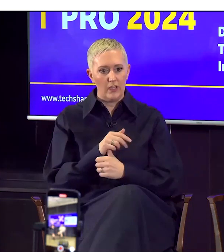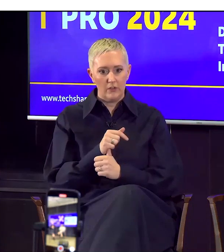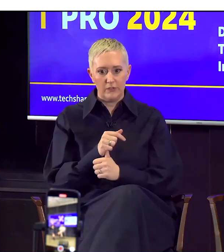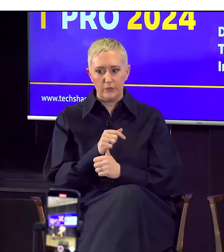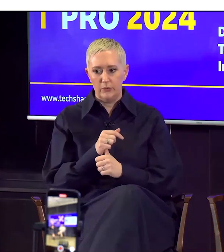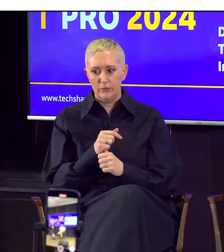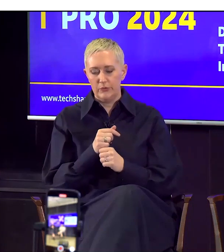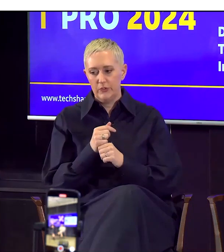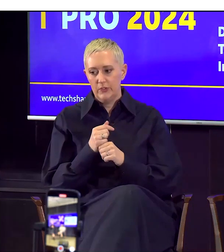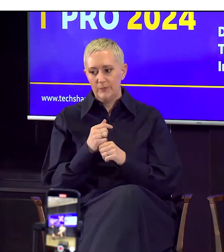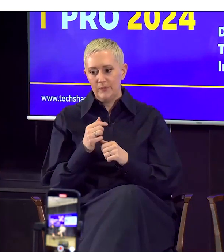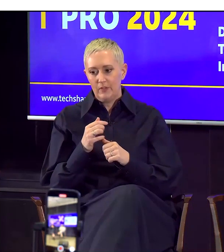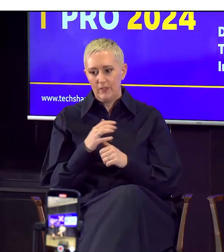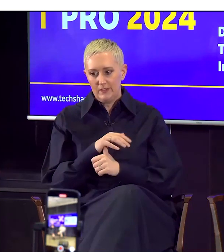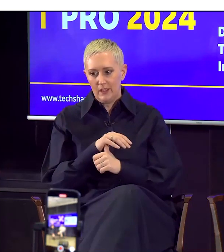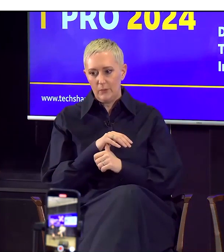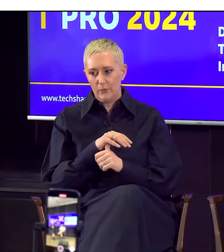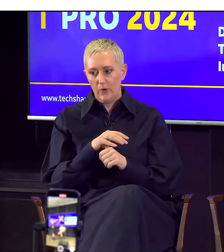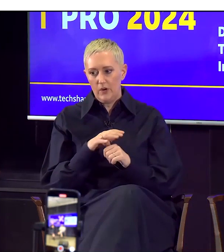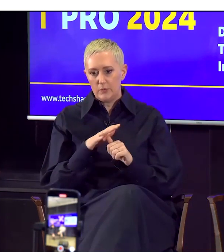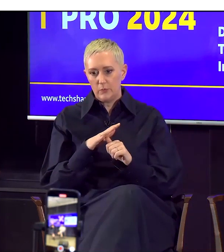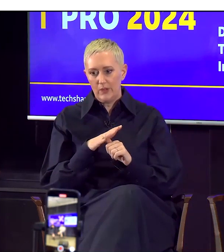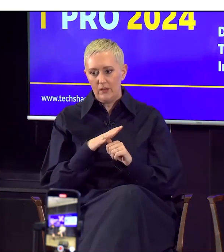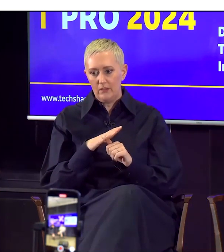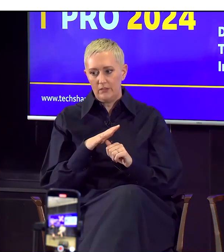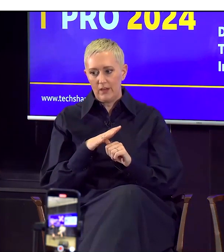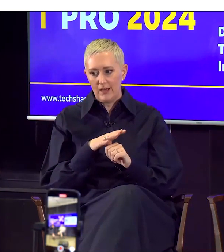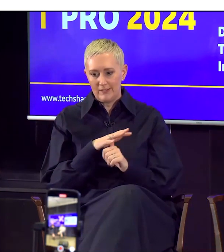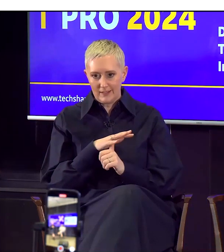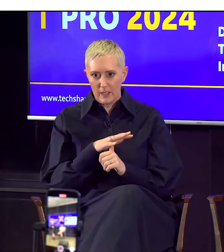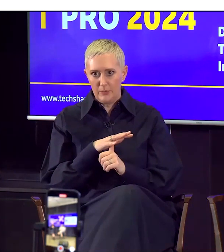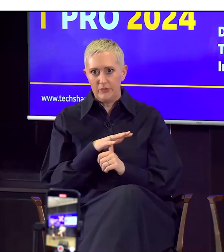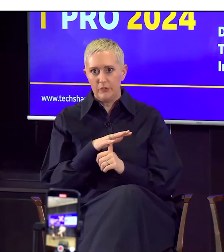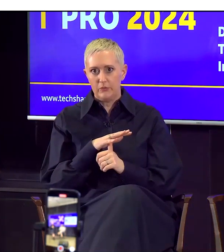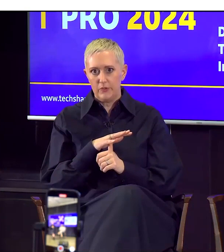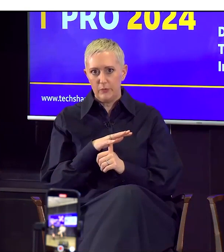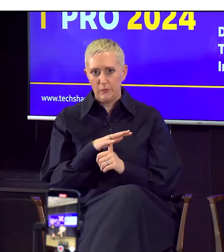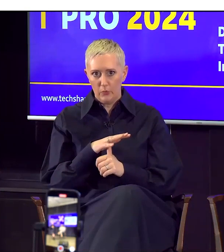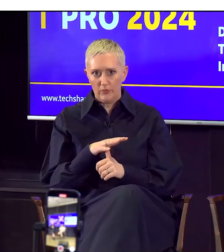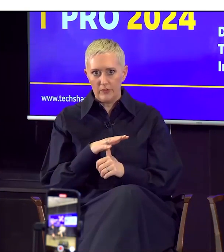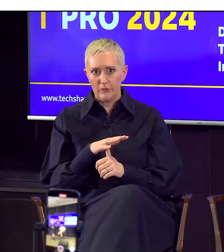in our stores this year, we've worked with Access Able to do a review of all of our